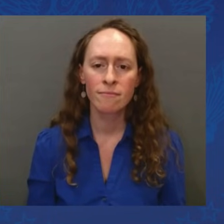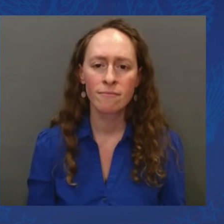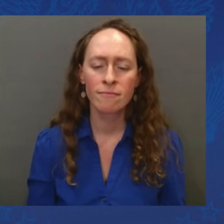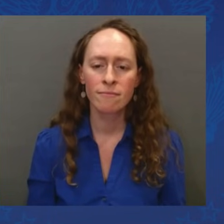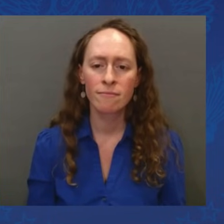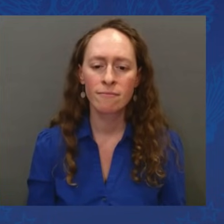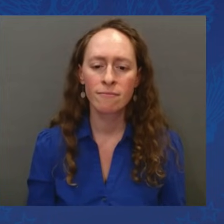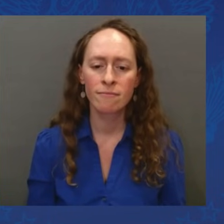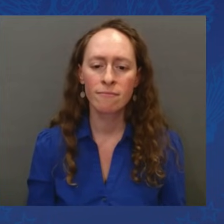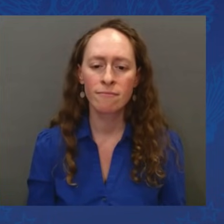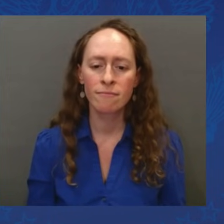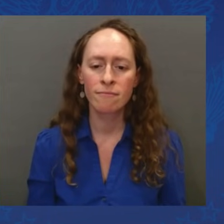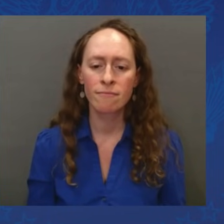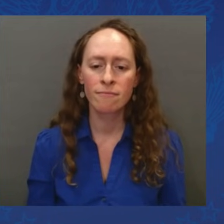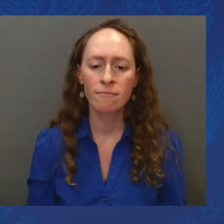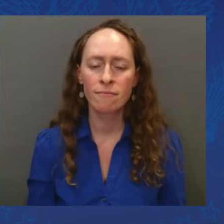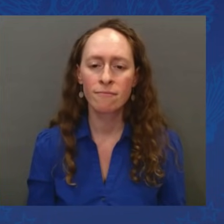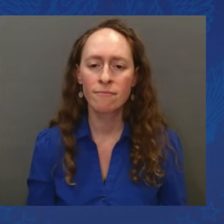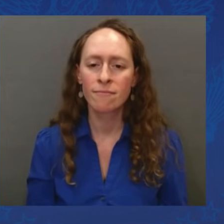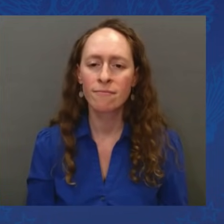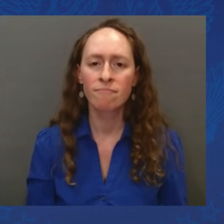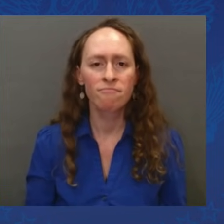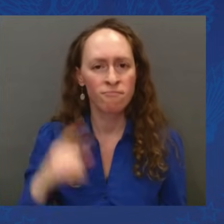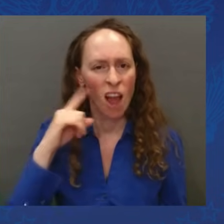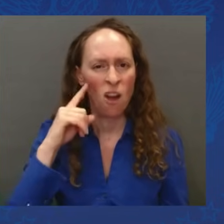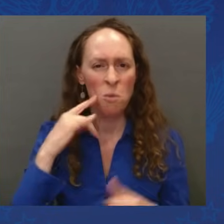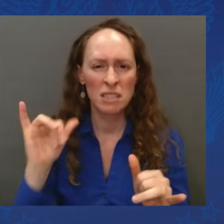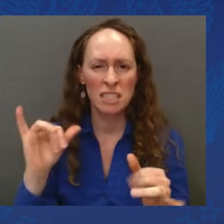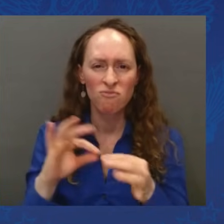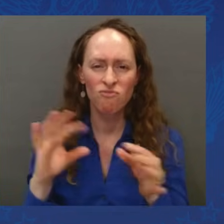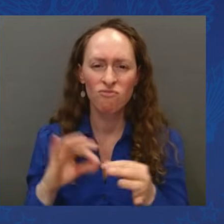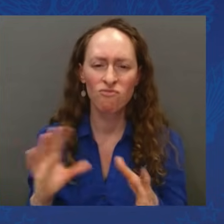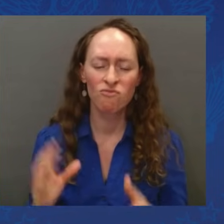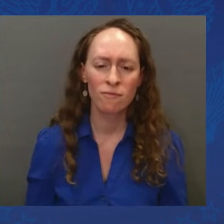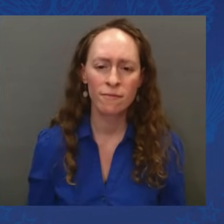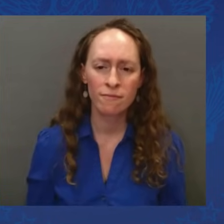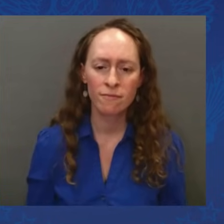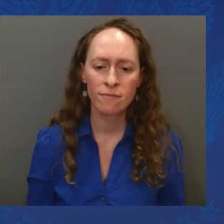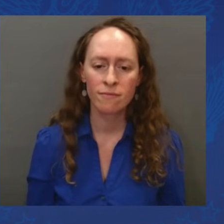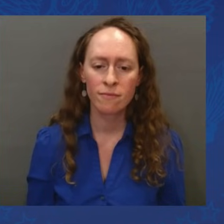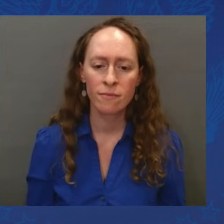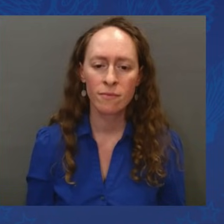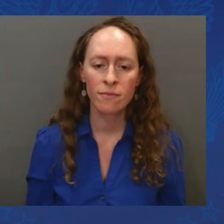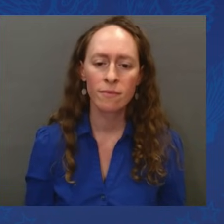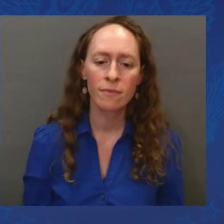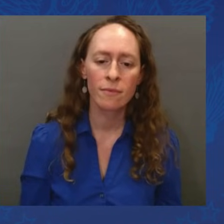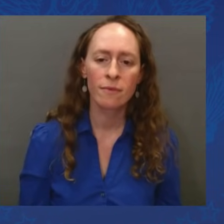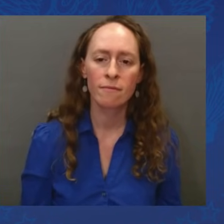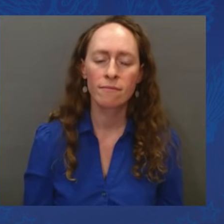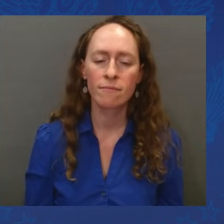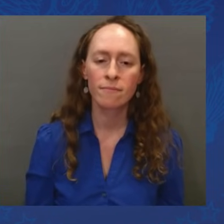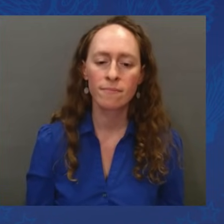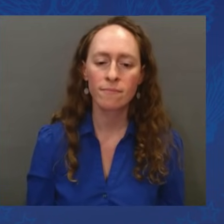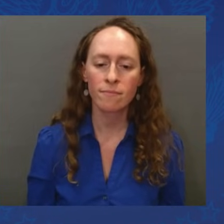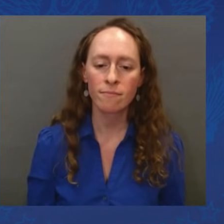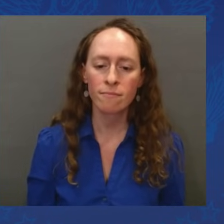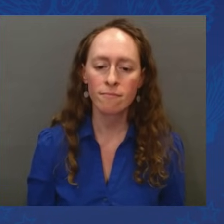If that does not count as veering into confrontation, then what does? And did you issue any warnings Xi